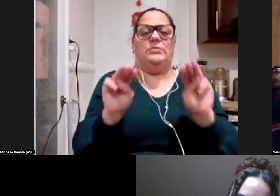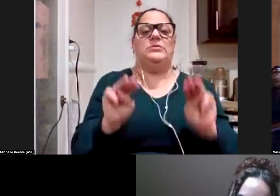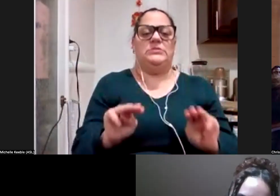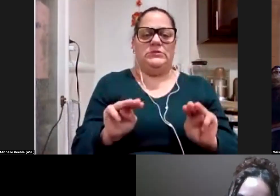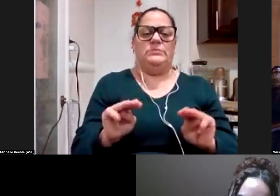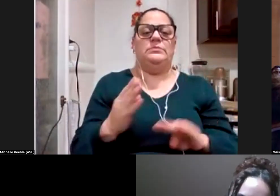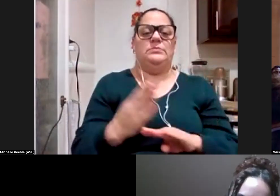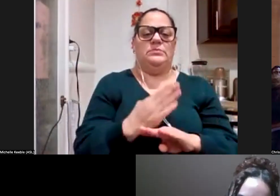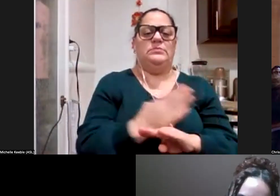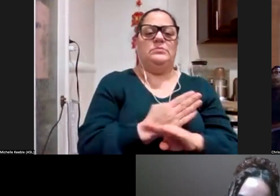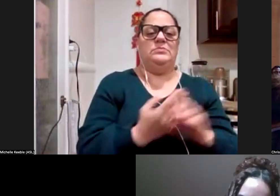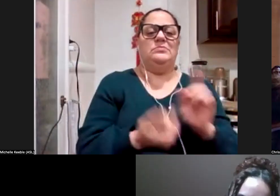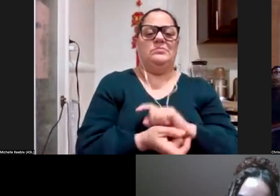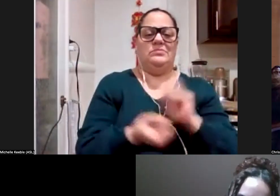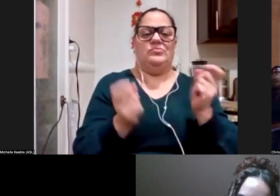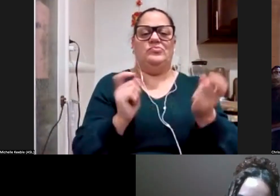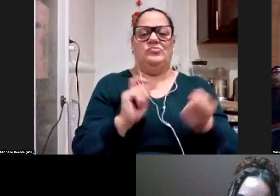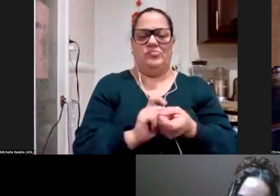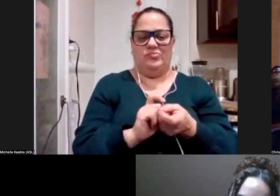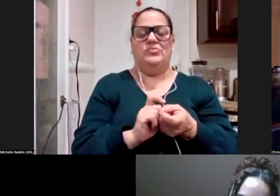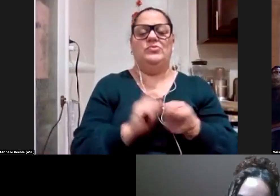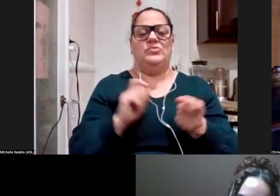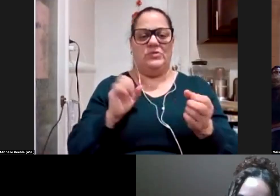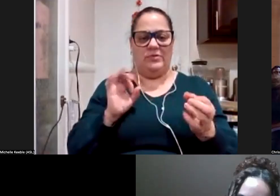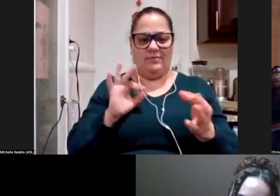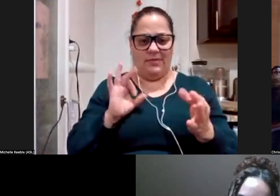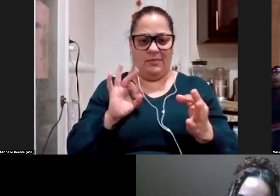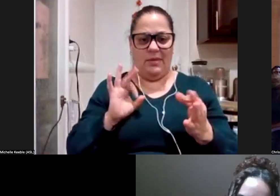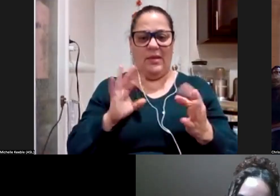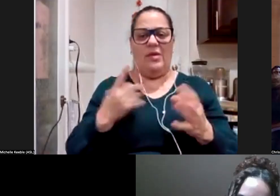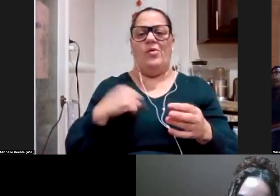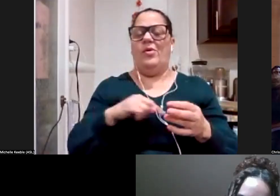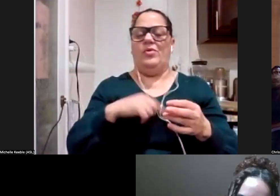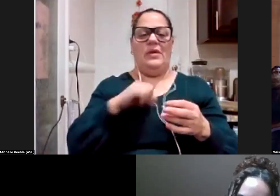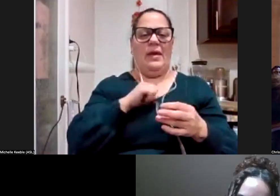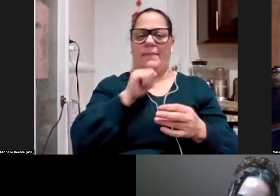welcome the construction, the constructive criticism. We won't be offended. We'll be